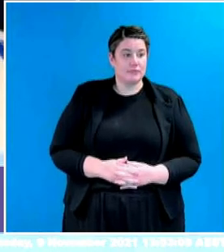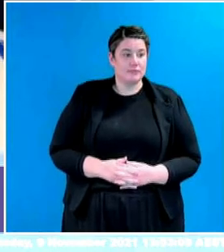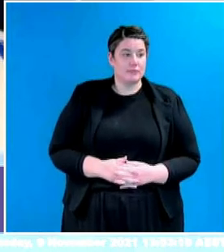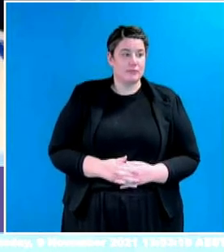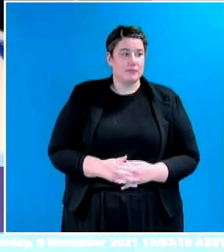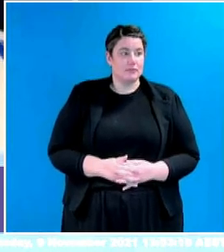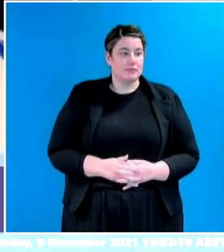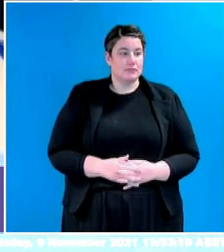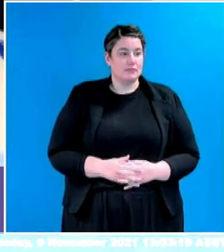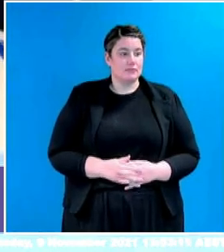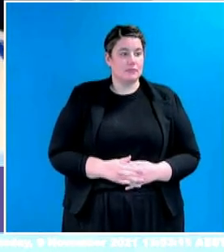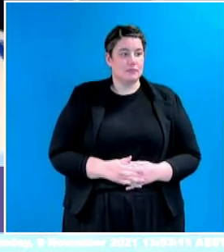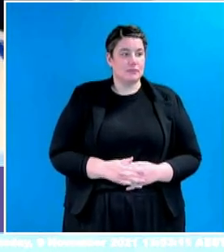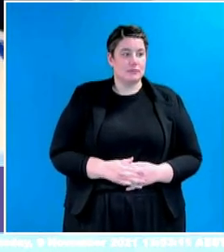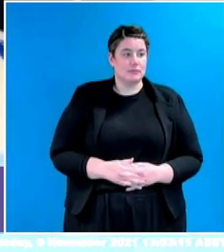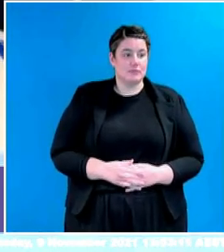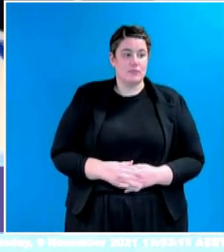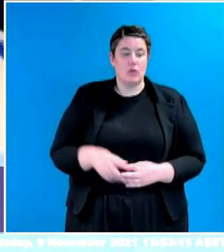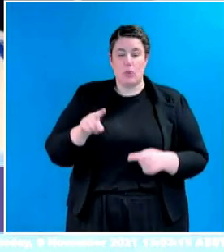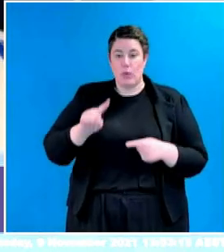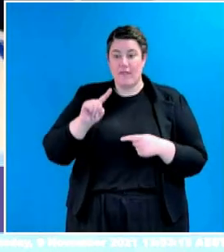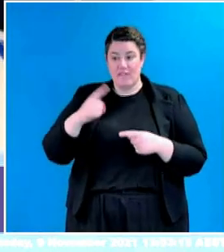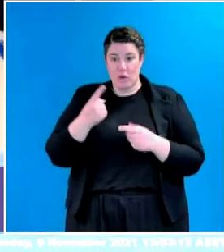We know that you are First Assistant Secretary of the